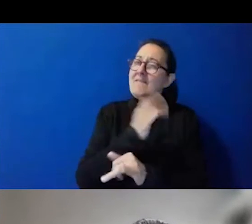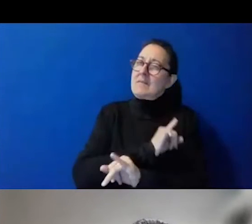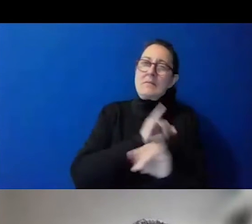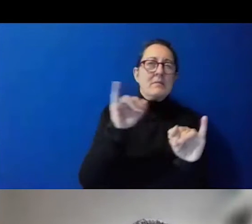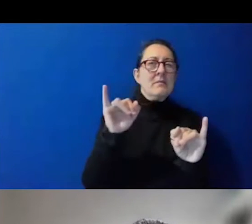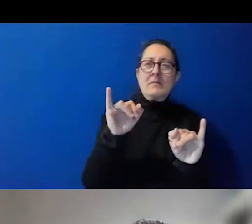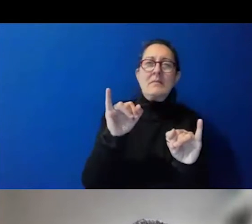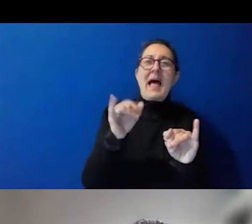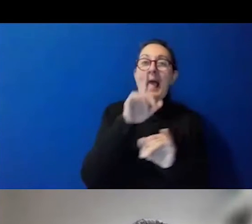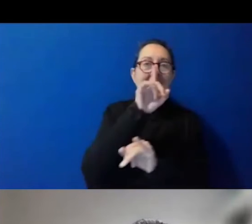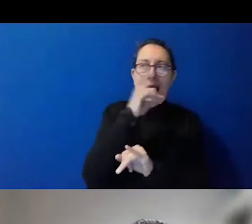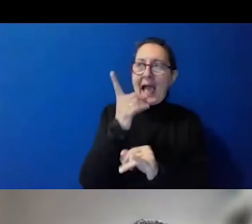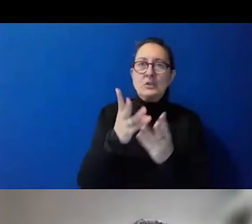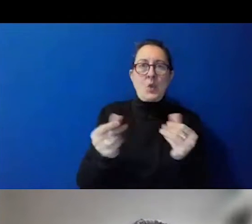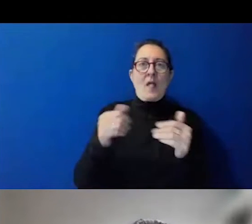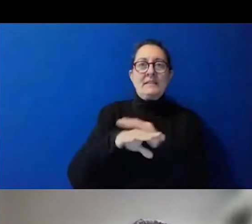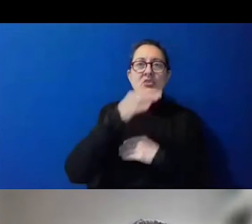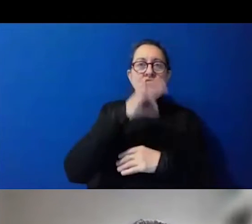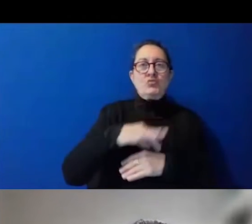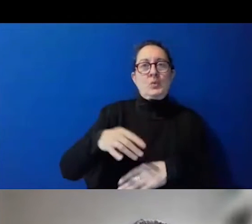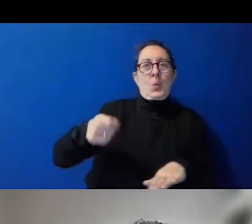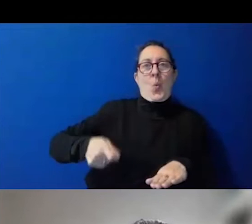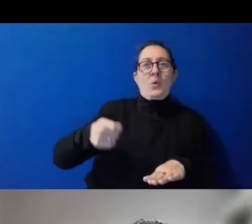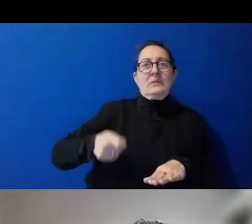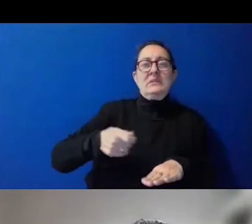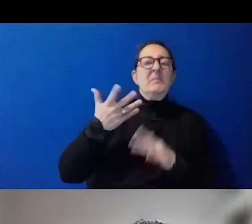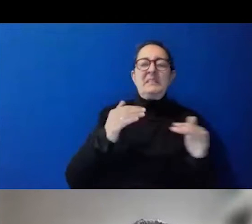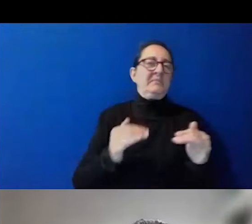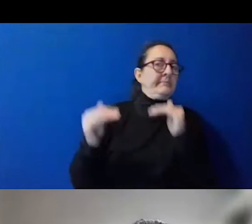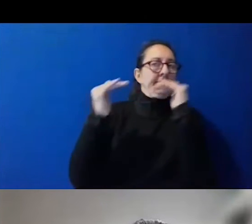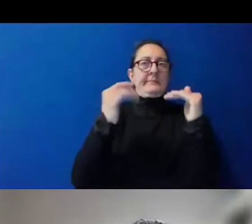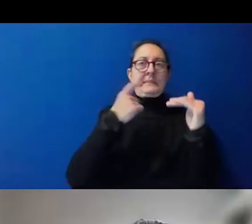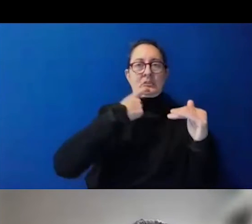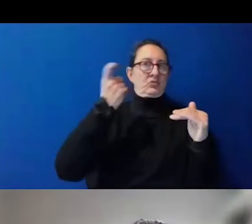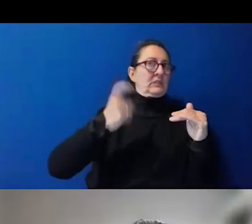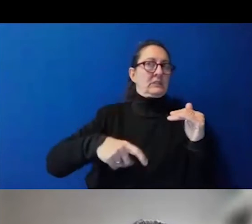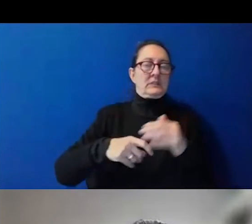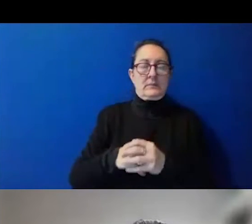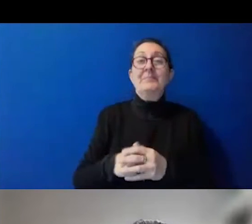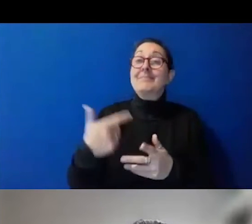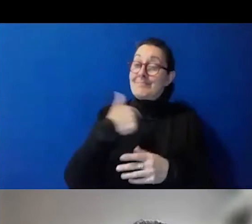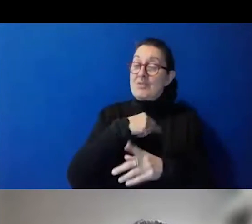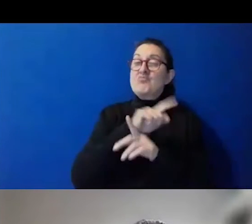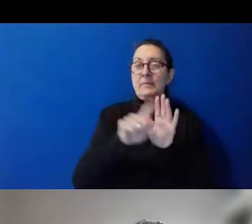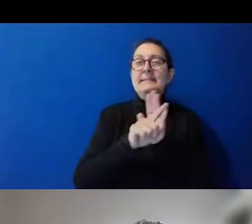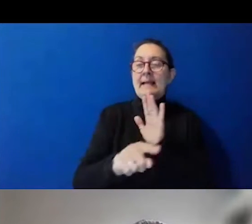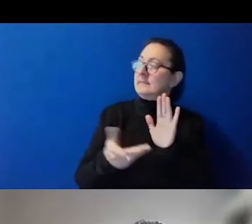in the children's Court um and so the I represent those children uh for those matters and typical